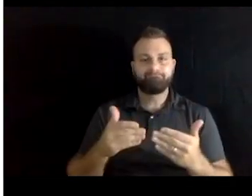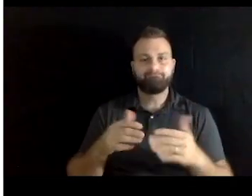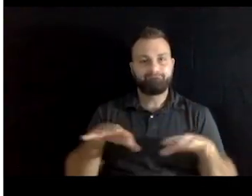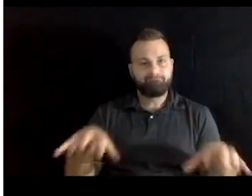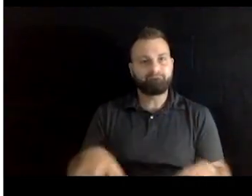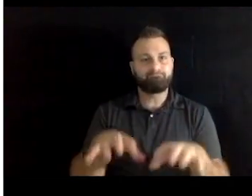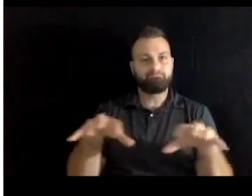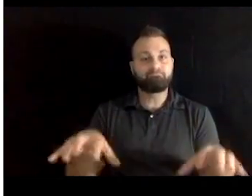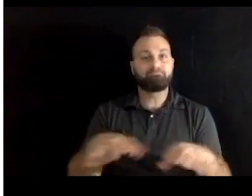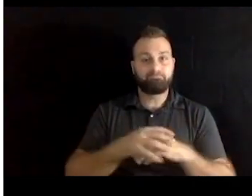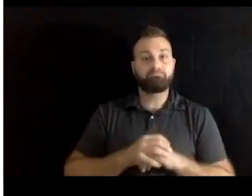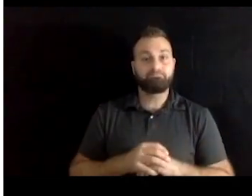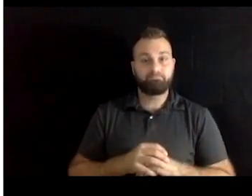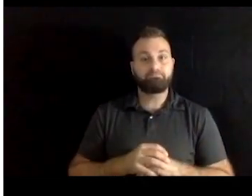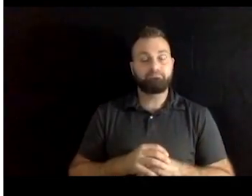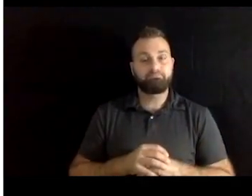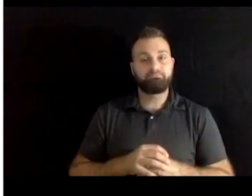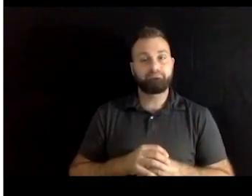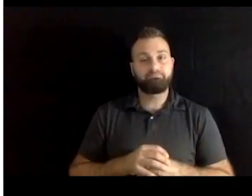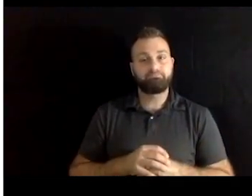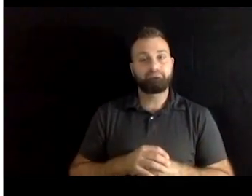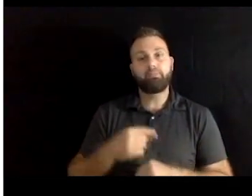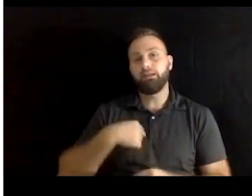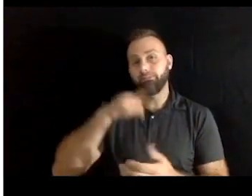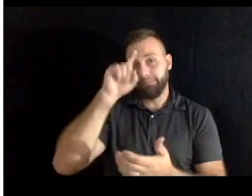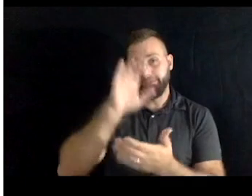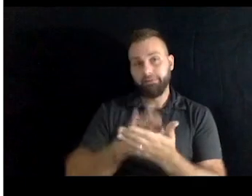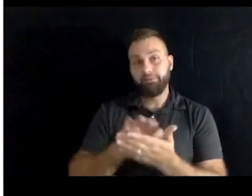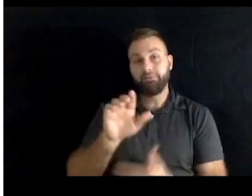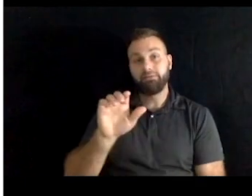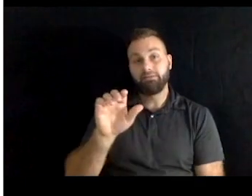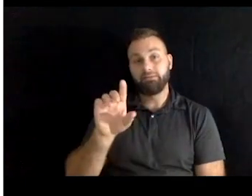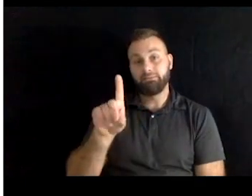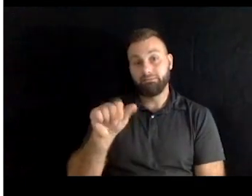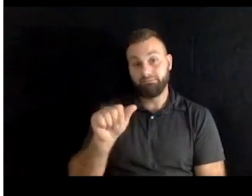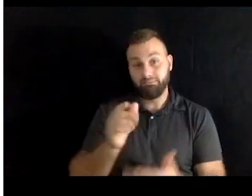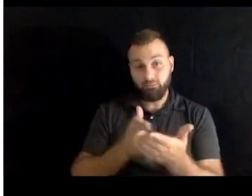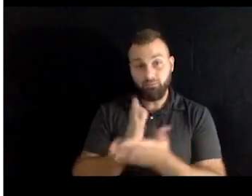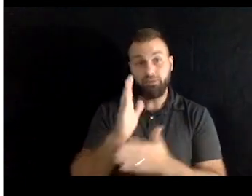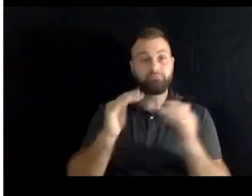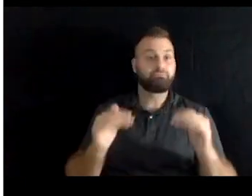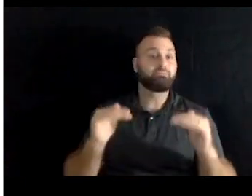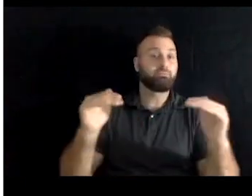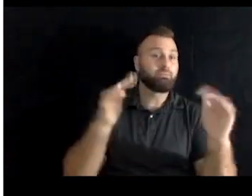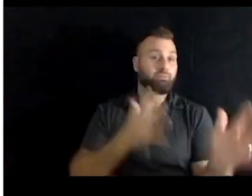So I firmly believe that disability rights could advance more quickly if advocates